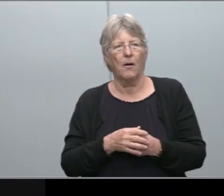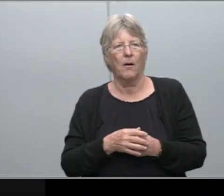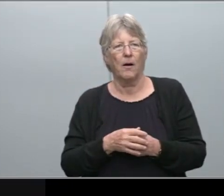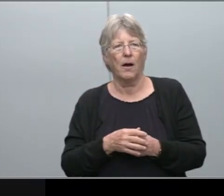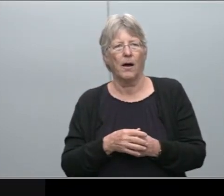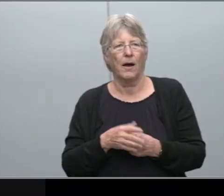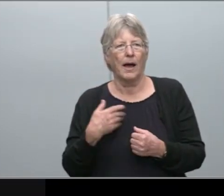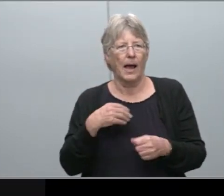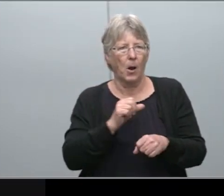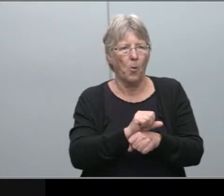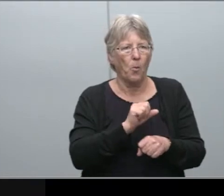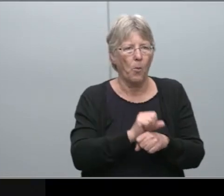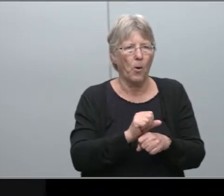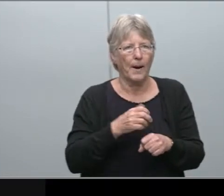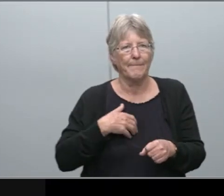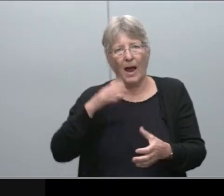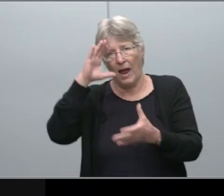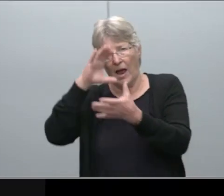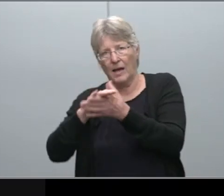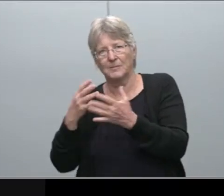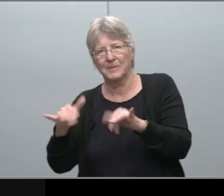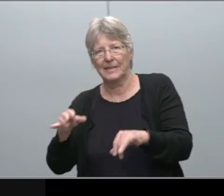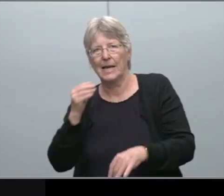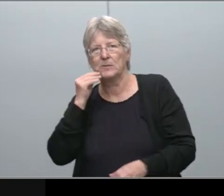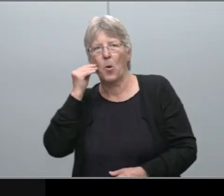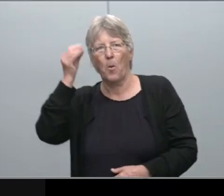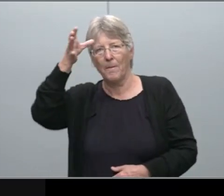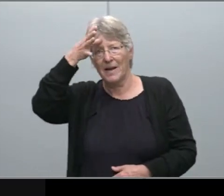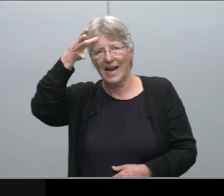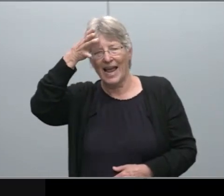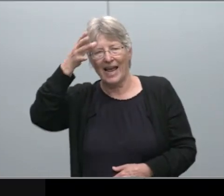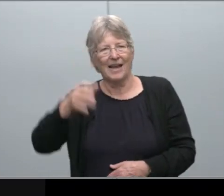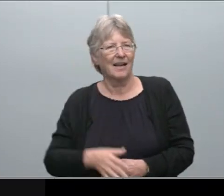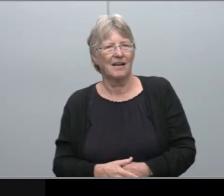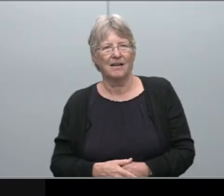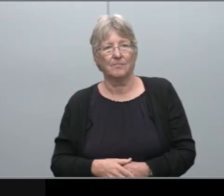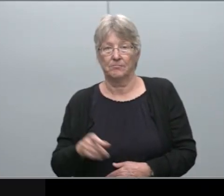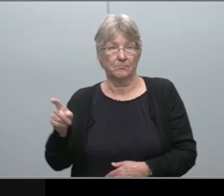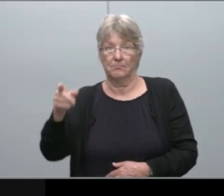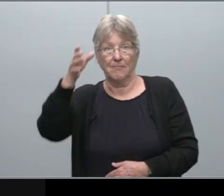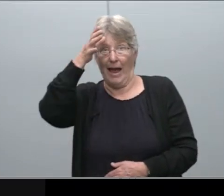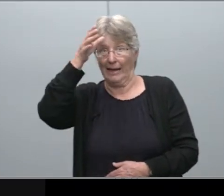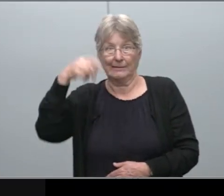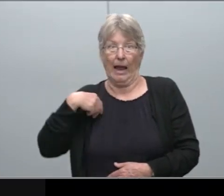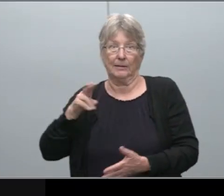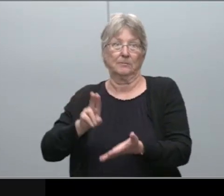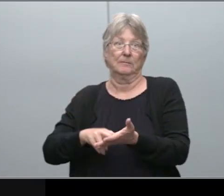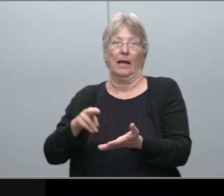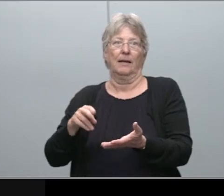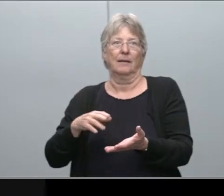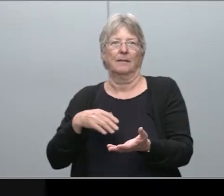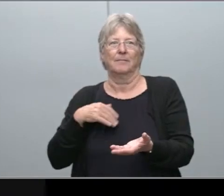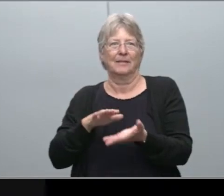So great. So it looks like a lot of people are already jumping on, so we'll start the timer. So as Dr. Salazar said in the last round, you'll go ahead